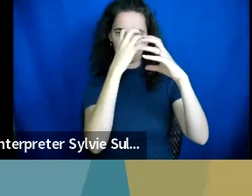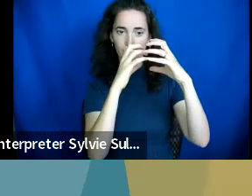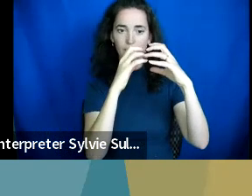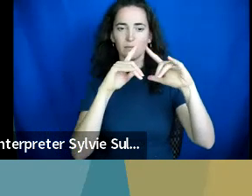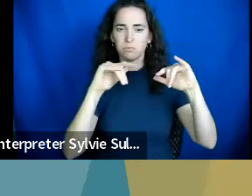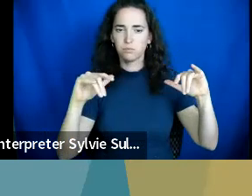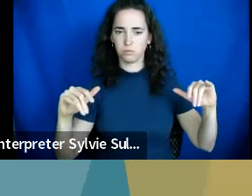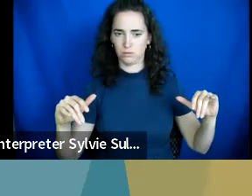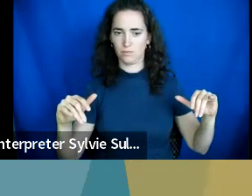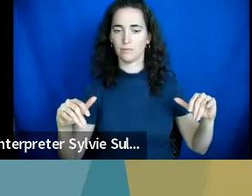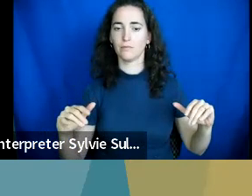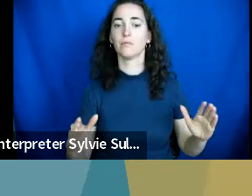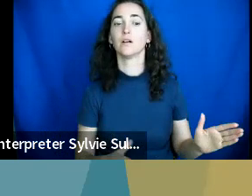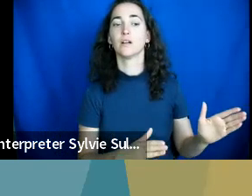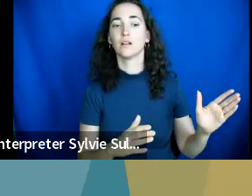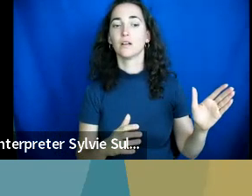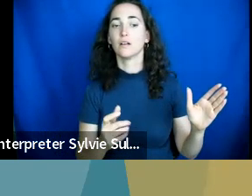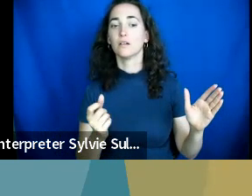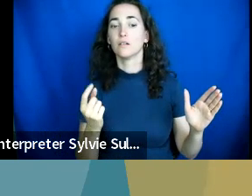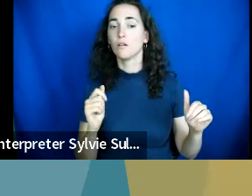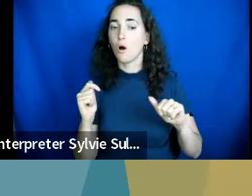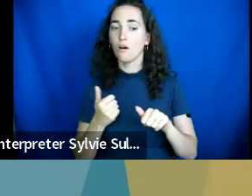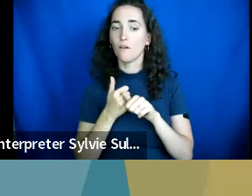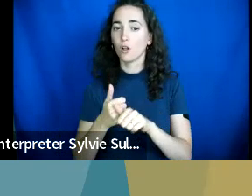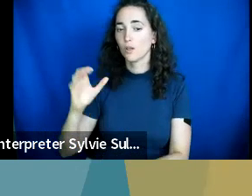And they all follow the centers for disease, control, and prevention.